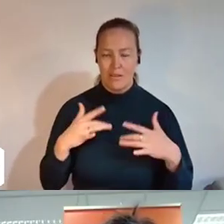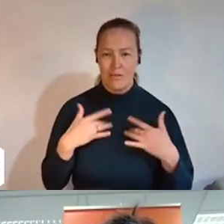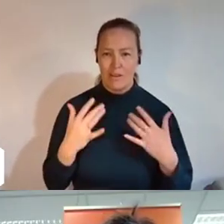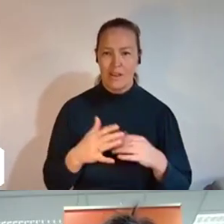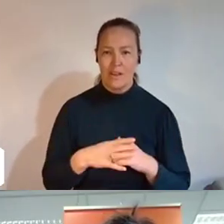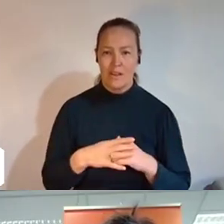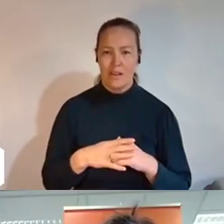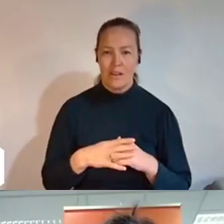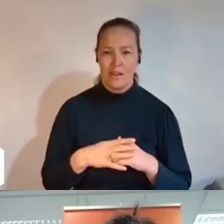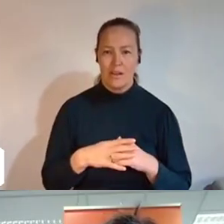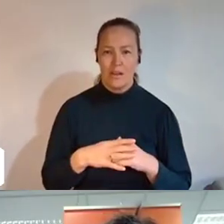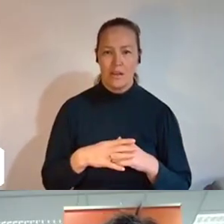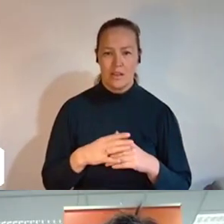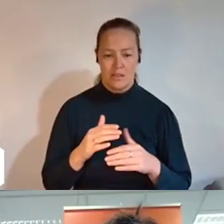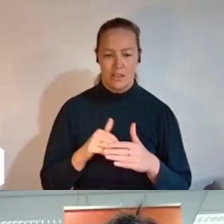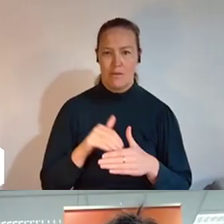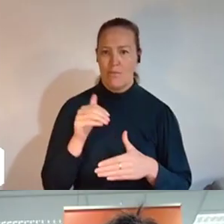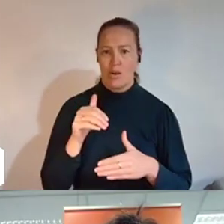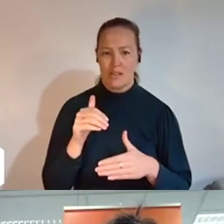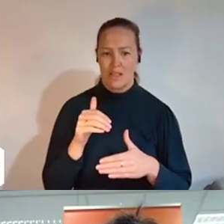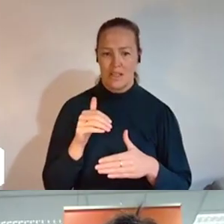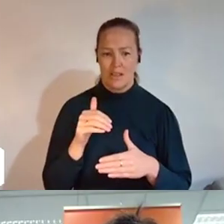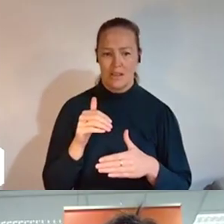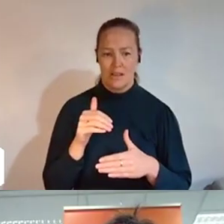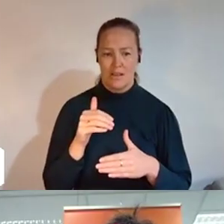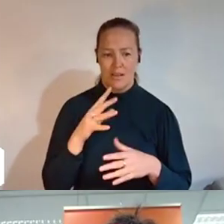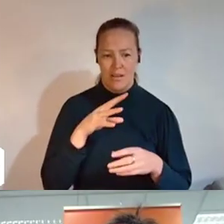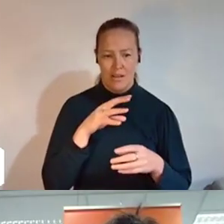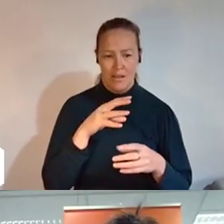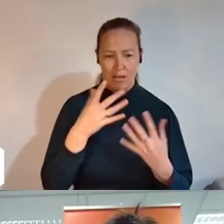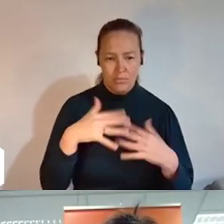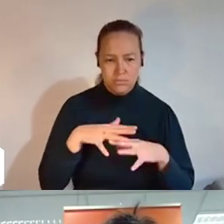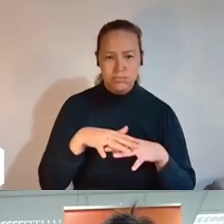run through all of our everyday experiences that ends up leading to more people come out to vote,